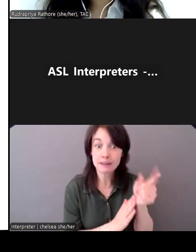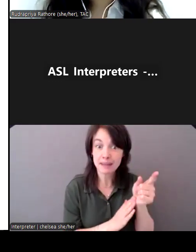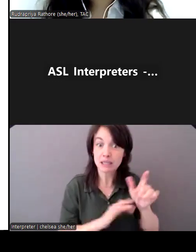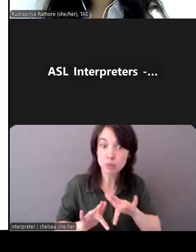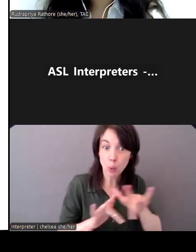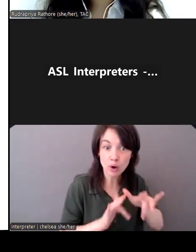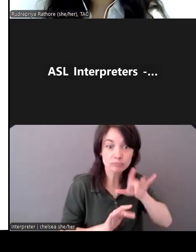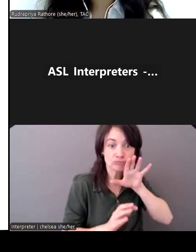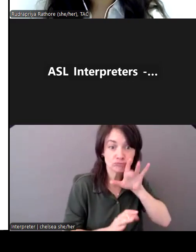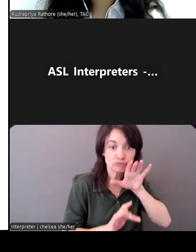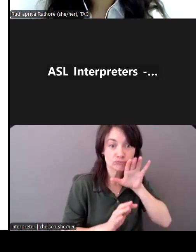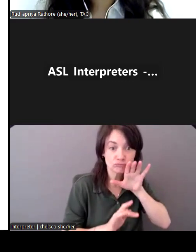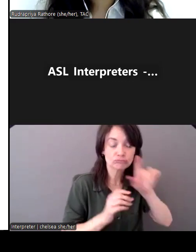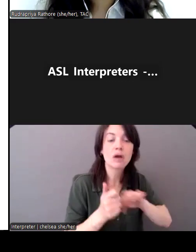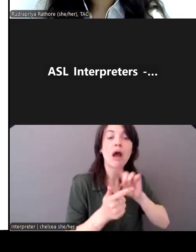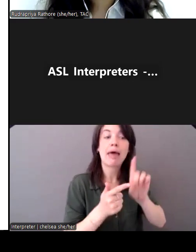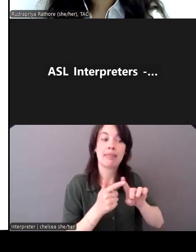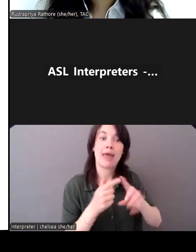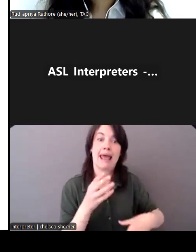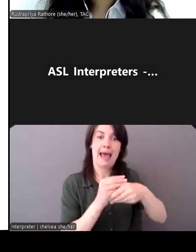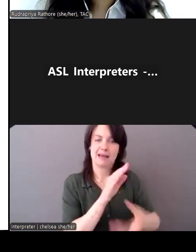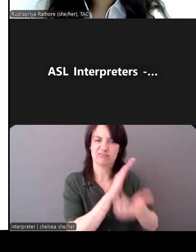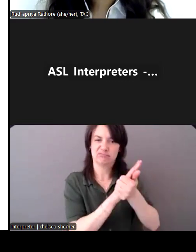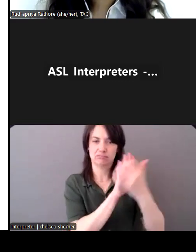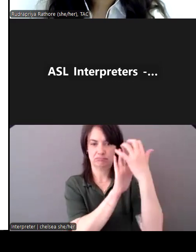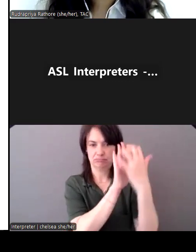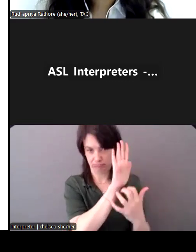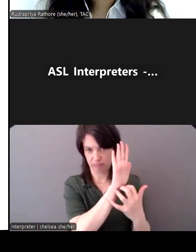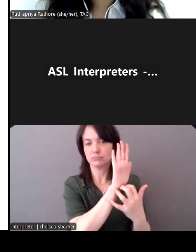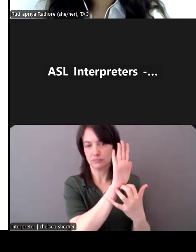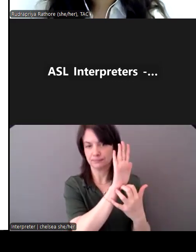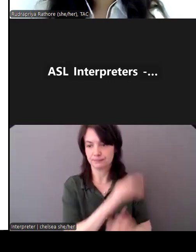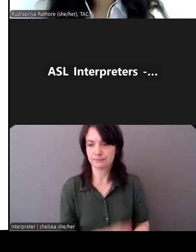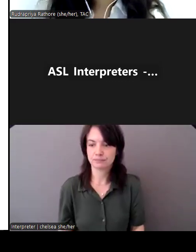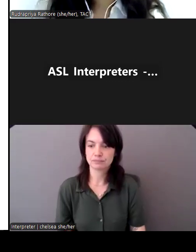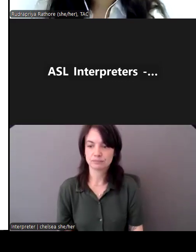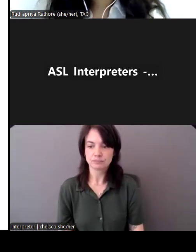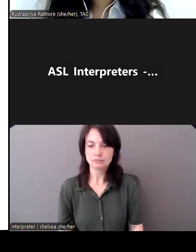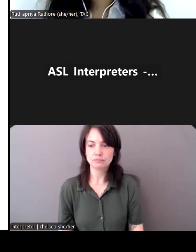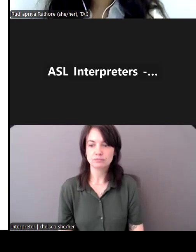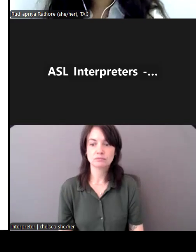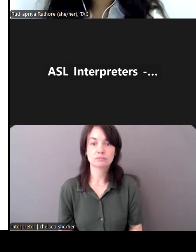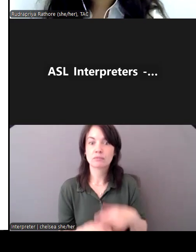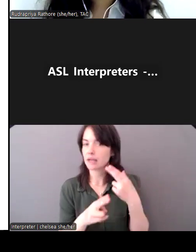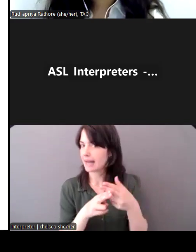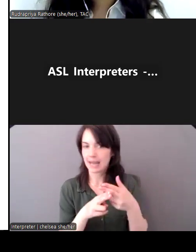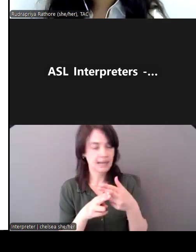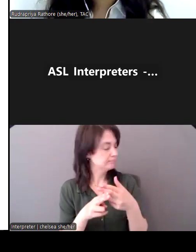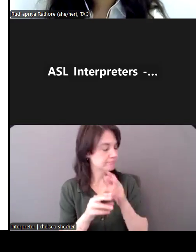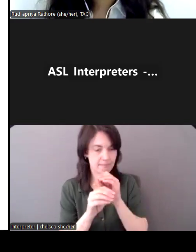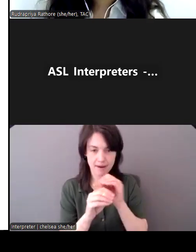pages of a transcript again you don't want to list your name or any identifying factors